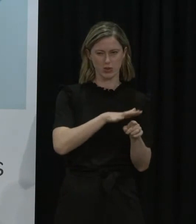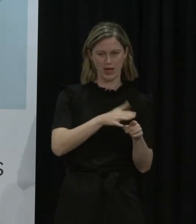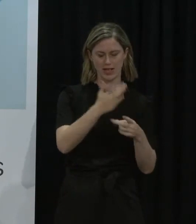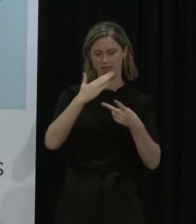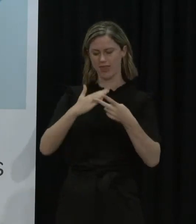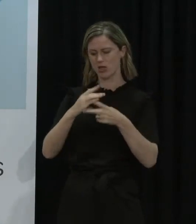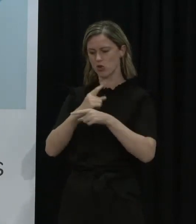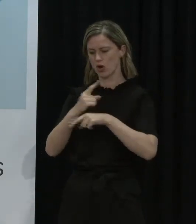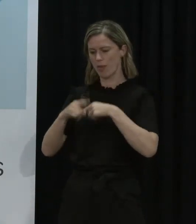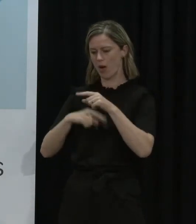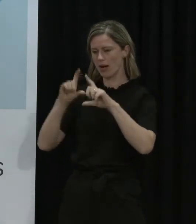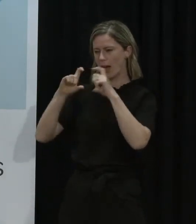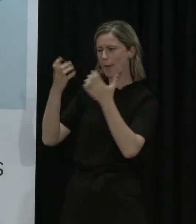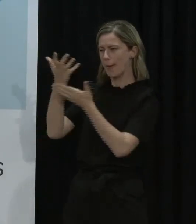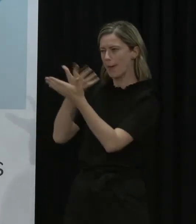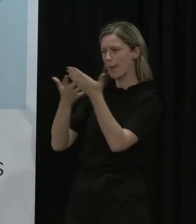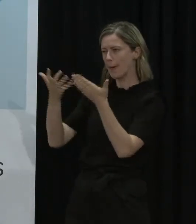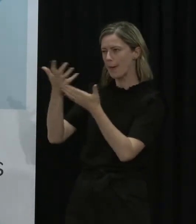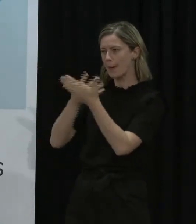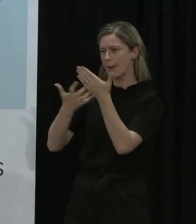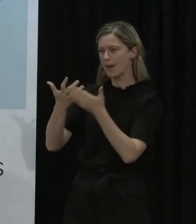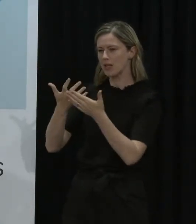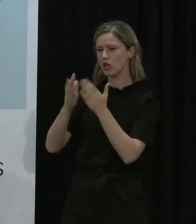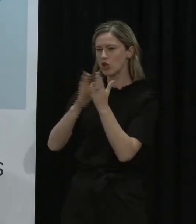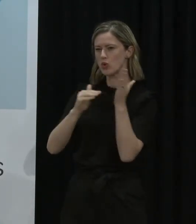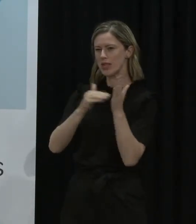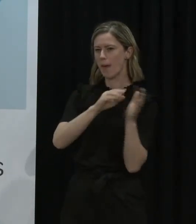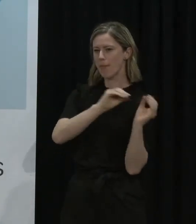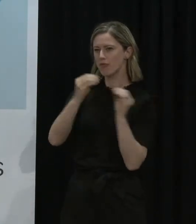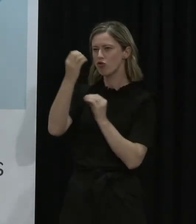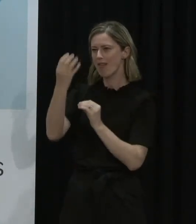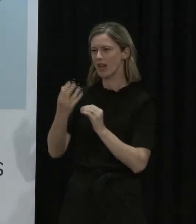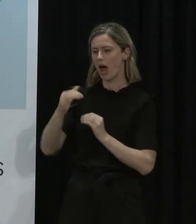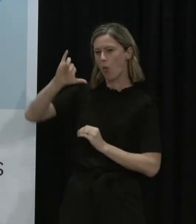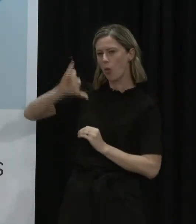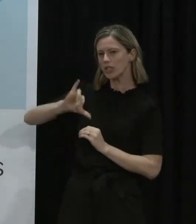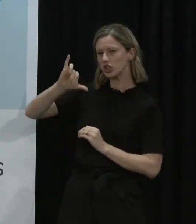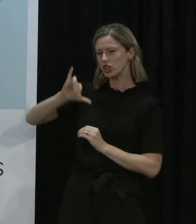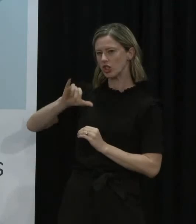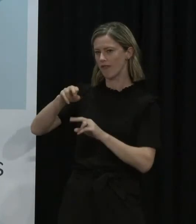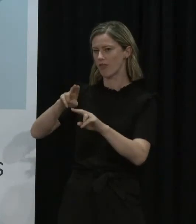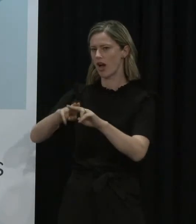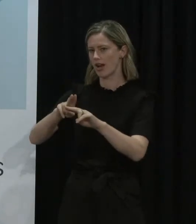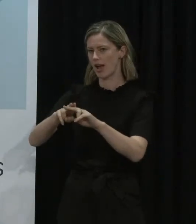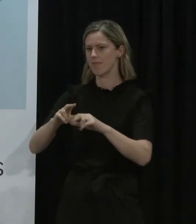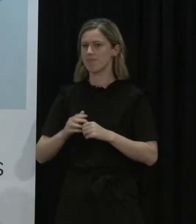a short update on the Omicron situation before moving to decisions by Cabinet on the